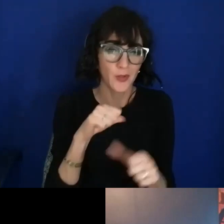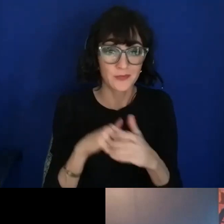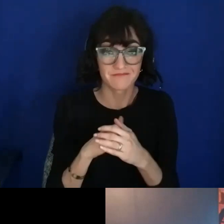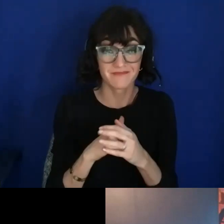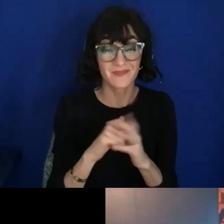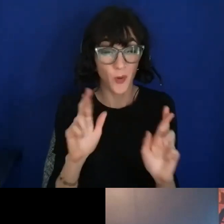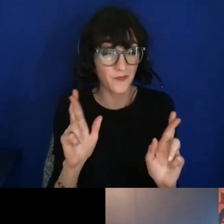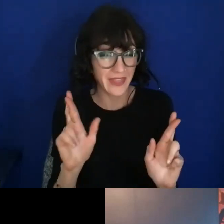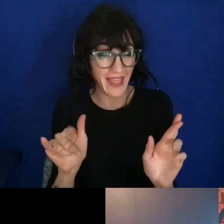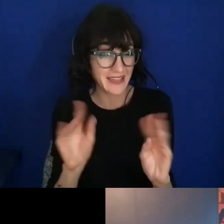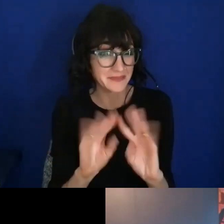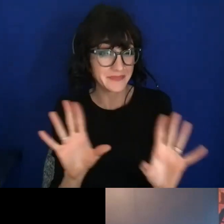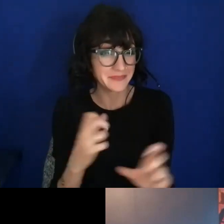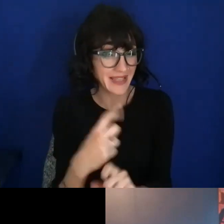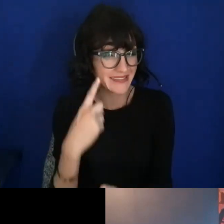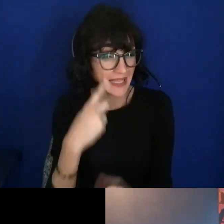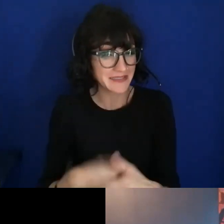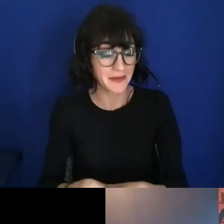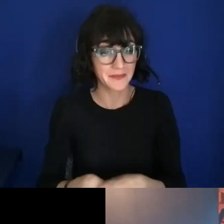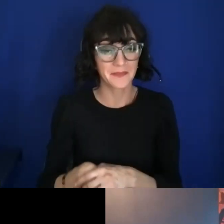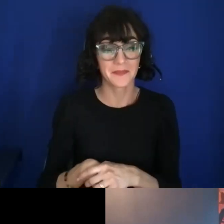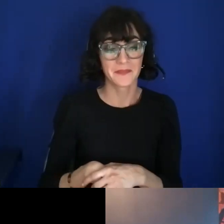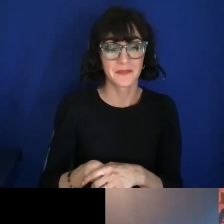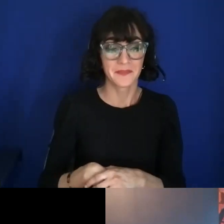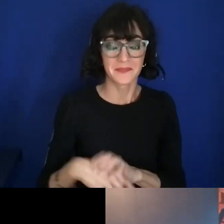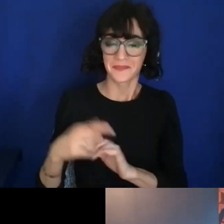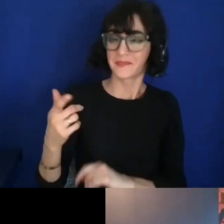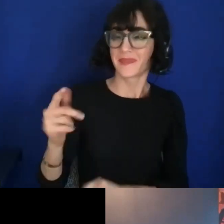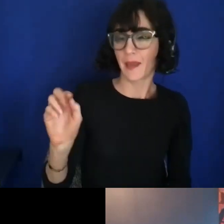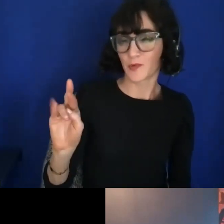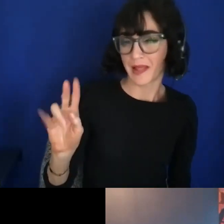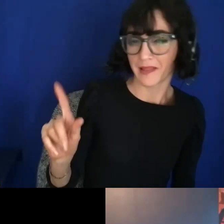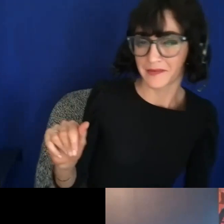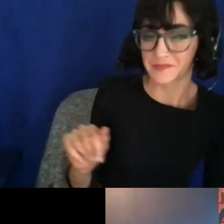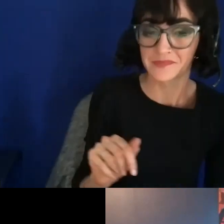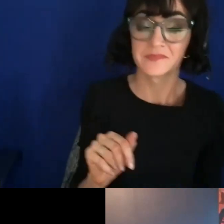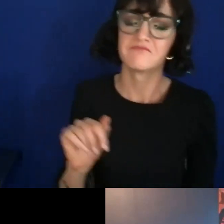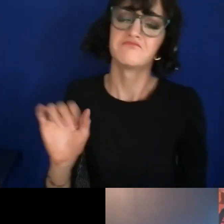sense (Gabriella) yeah and something I'll add to that is that there are DV programs